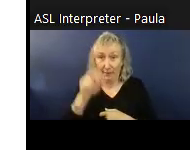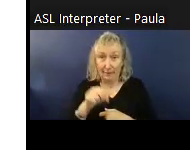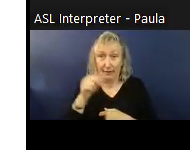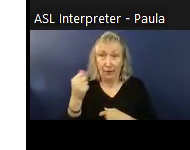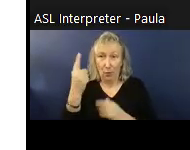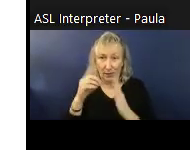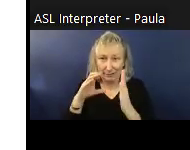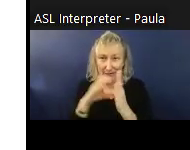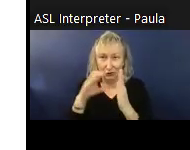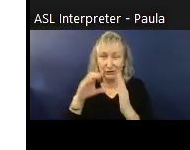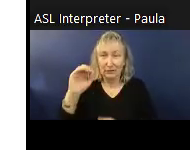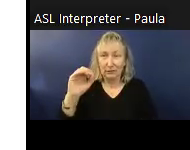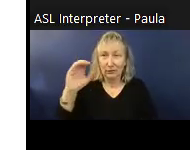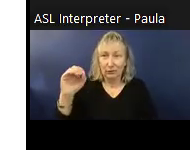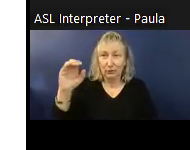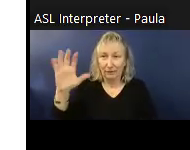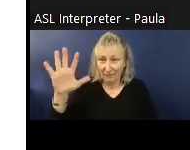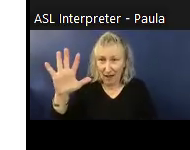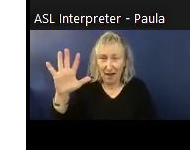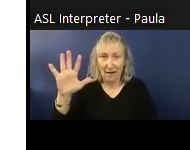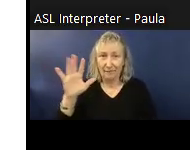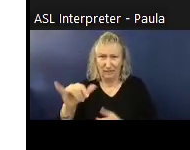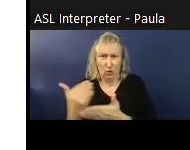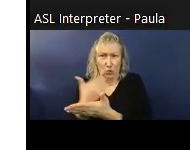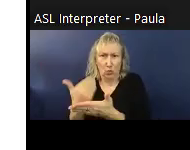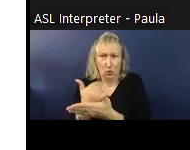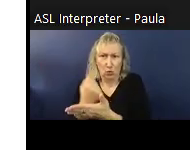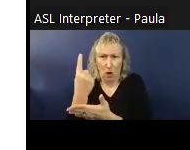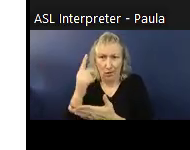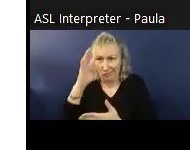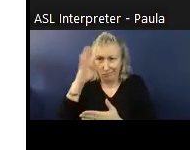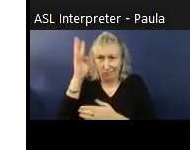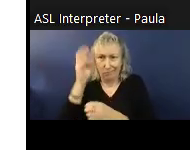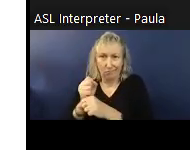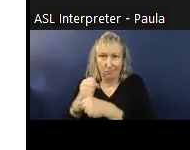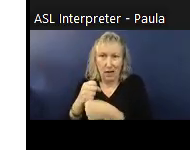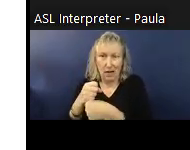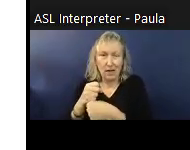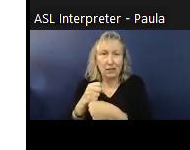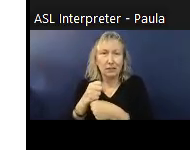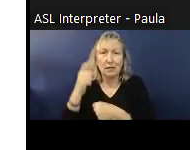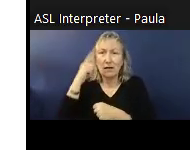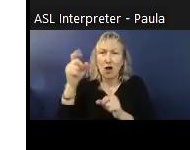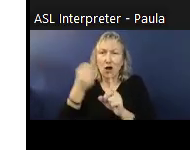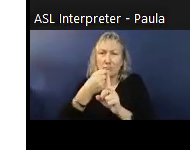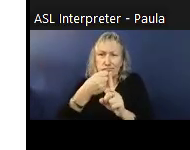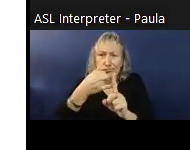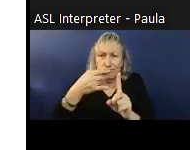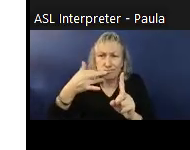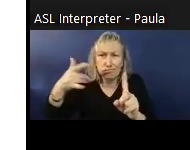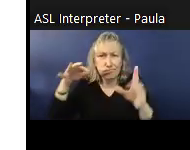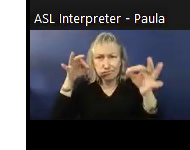This is a brand new section and this section explains AP s s jurisdiction in